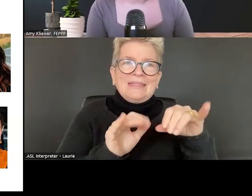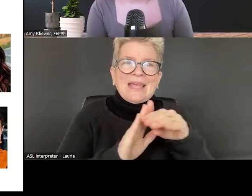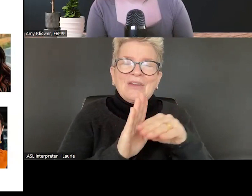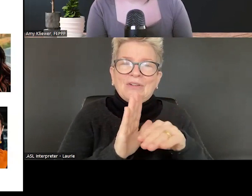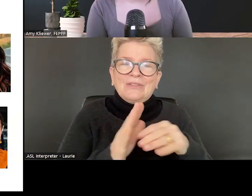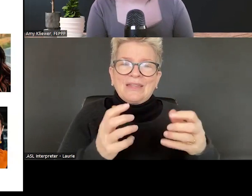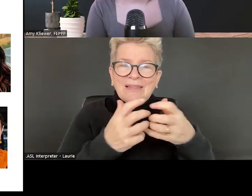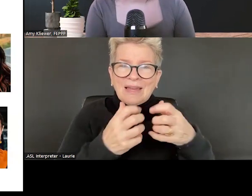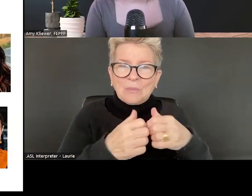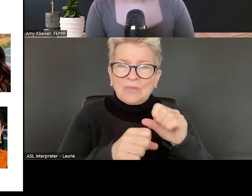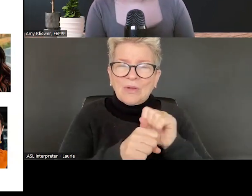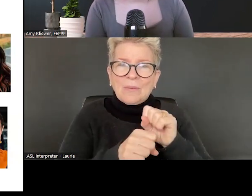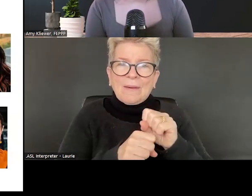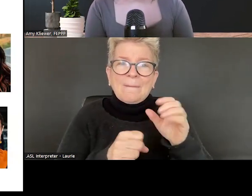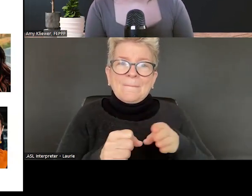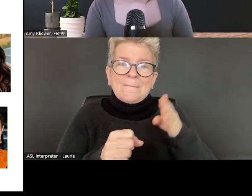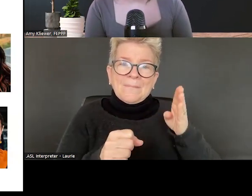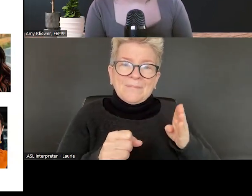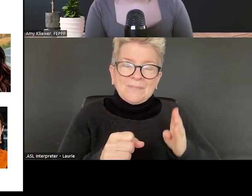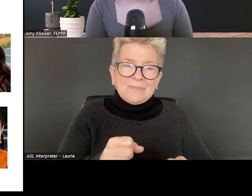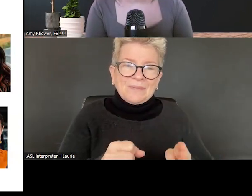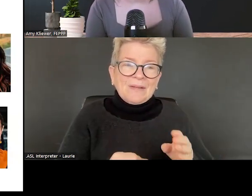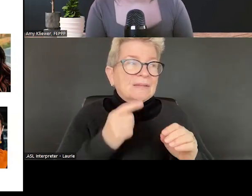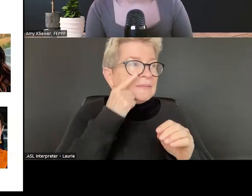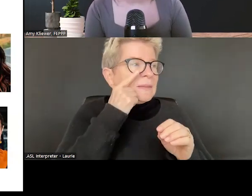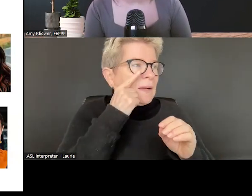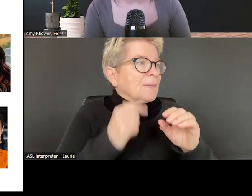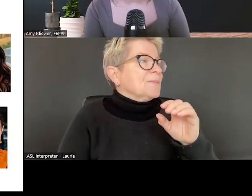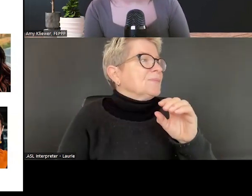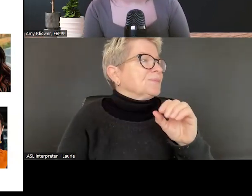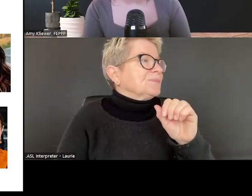Garcia works as the special population program supervisor,